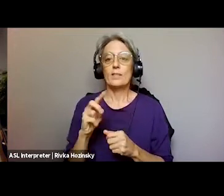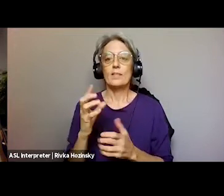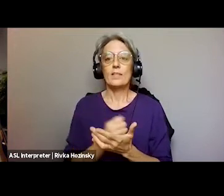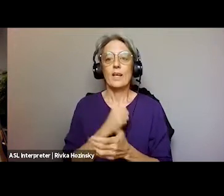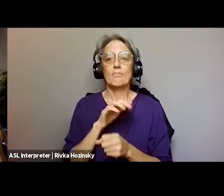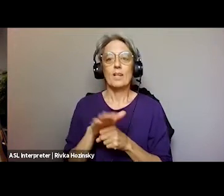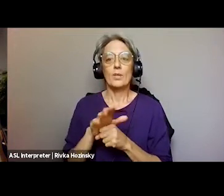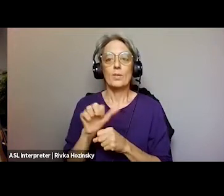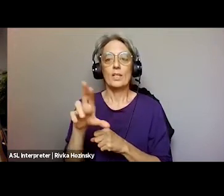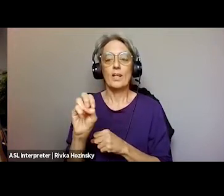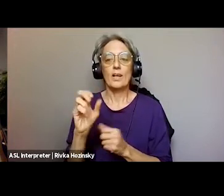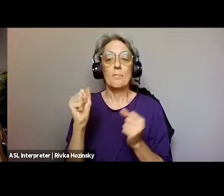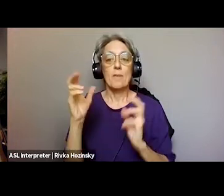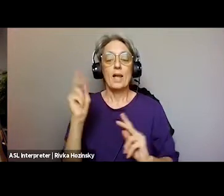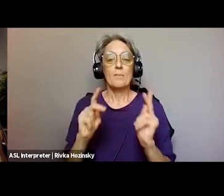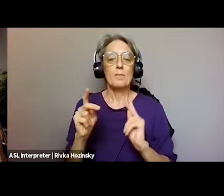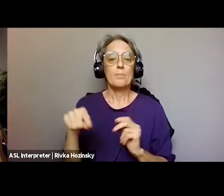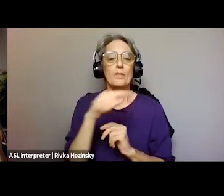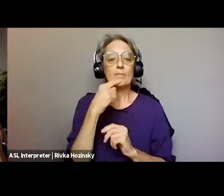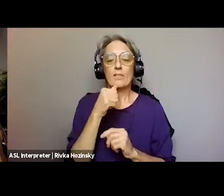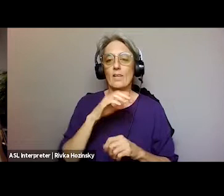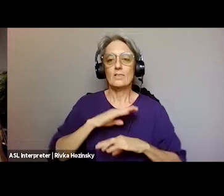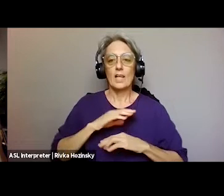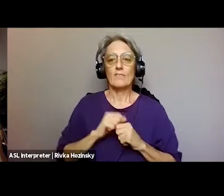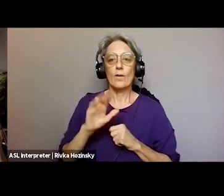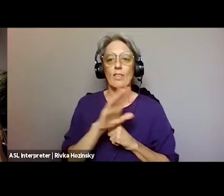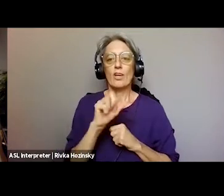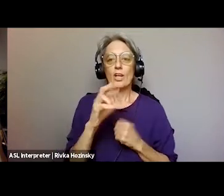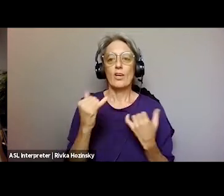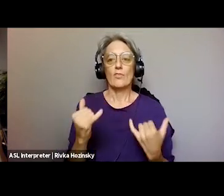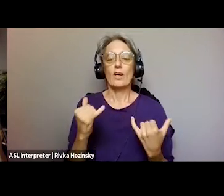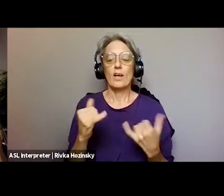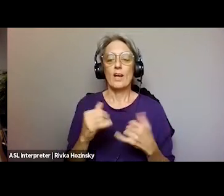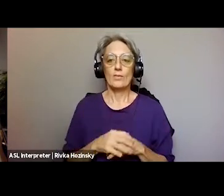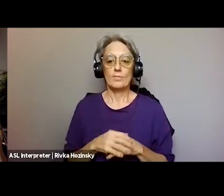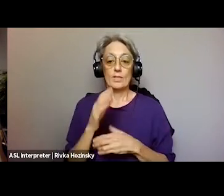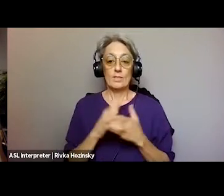a lack of satisfaction with current care and potential approaches could be care facilitators